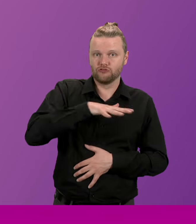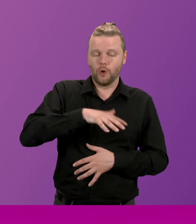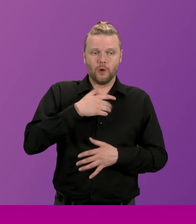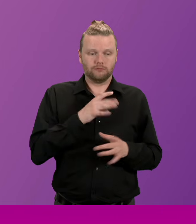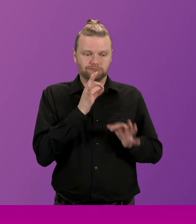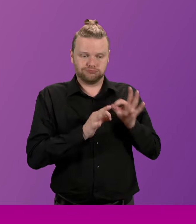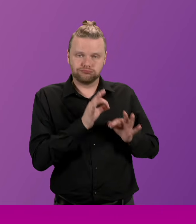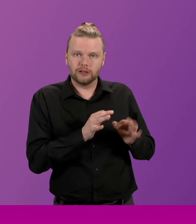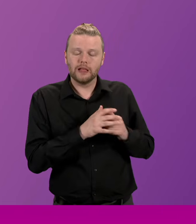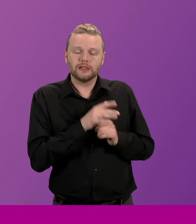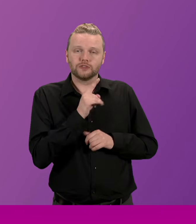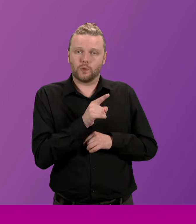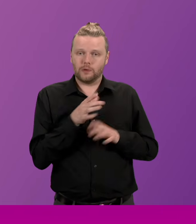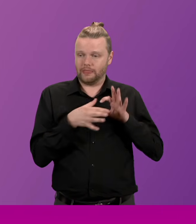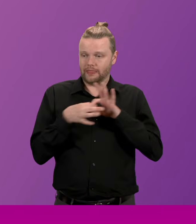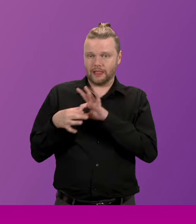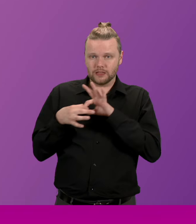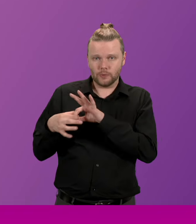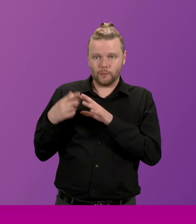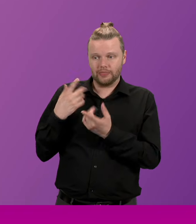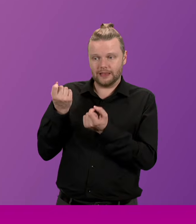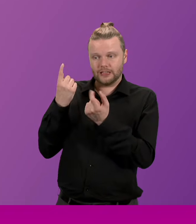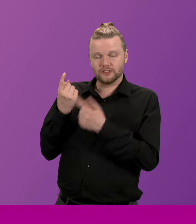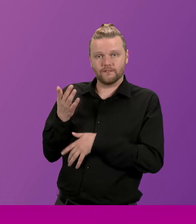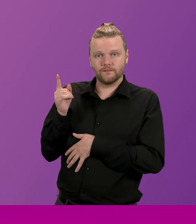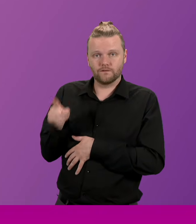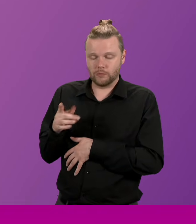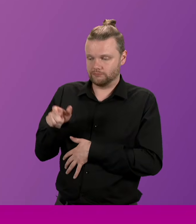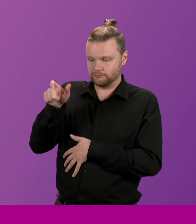I have engaged with the excellent initiative by The Press and Journal,